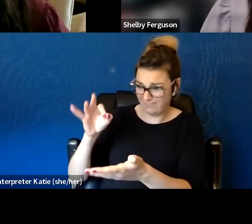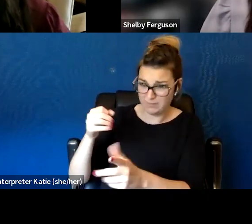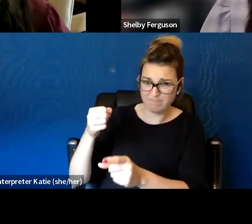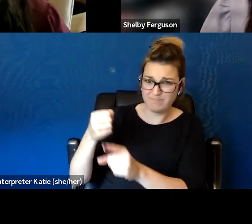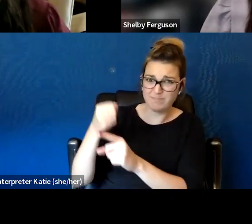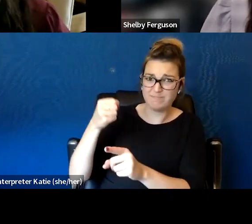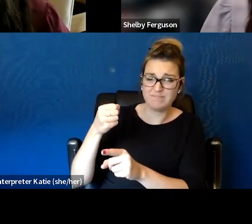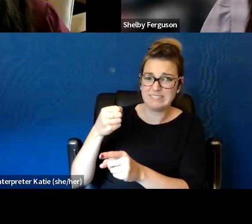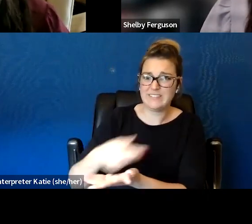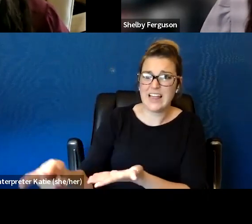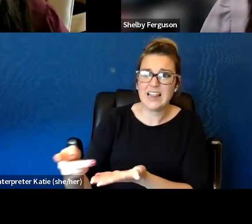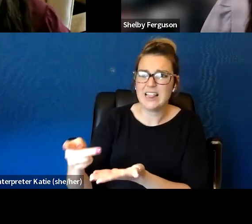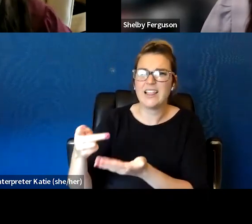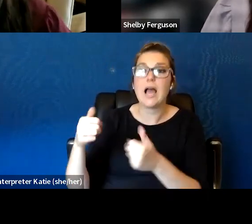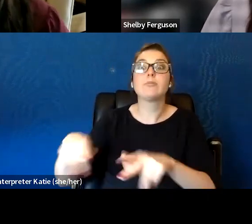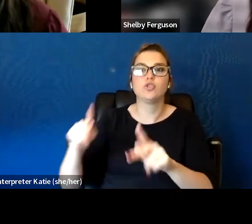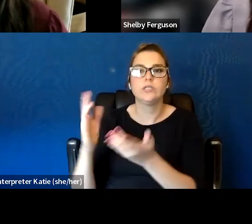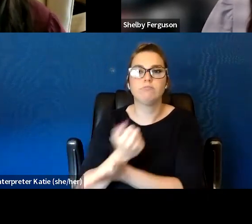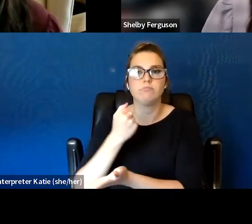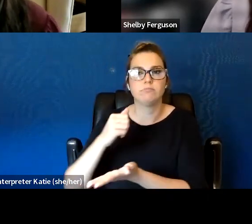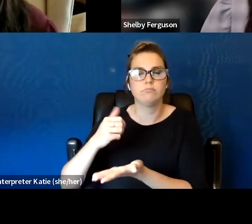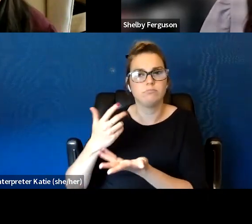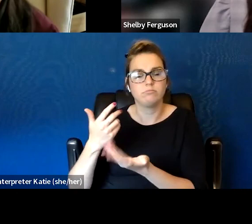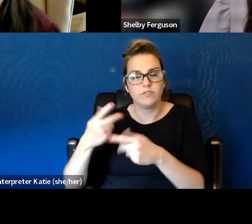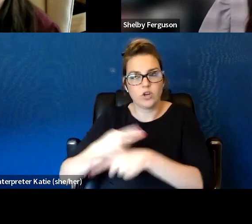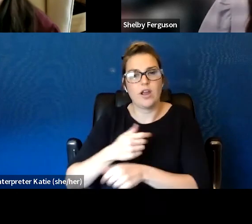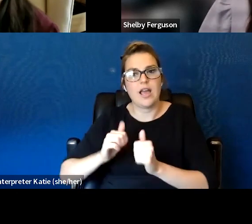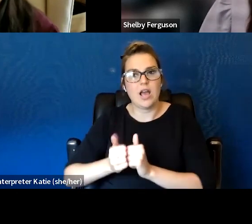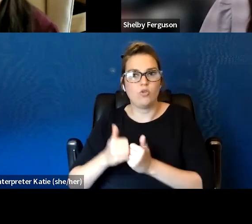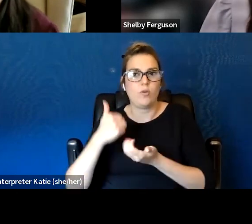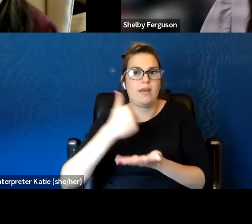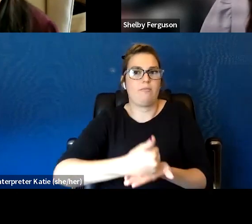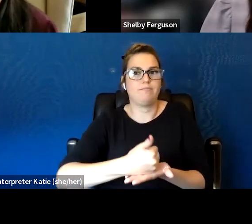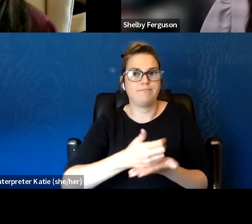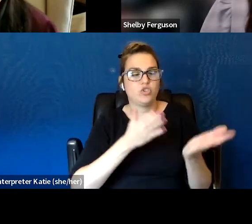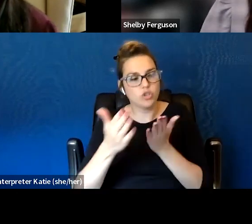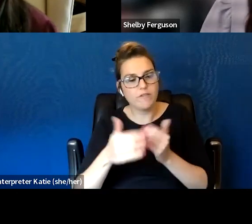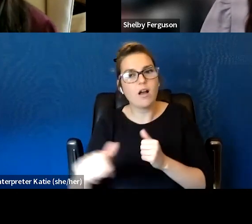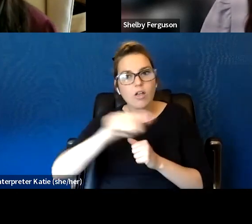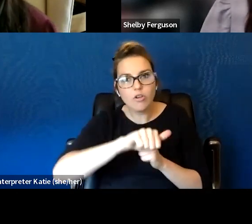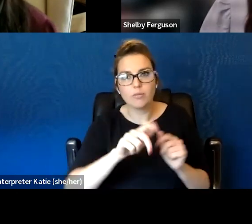and better serve different individuals and households, and kind of having that information in mind